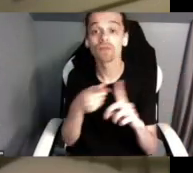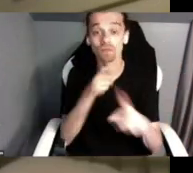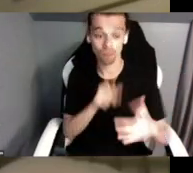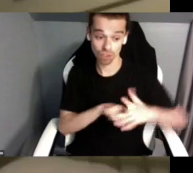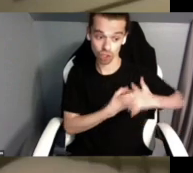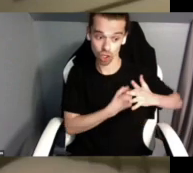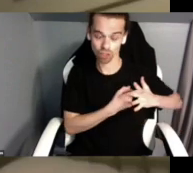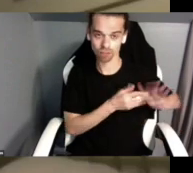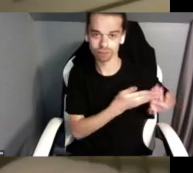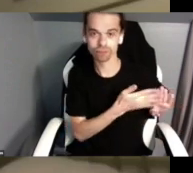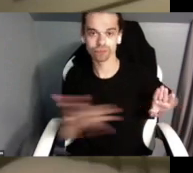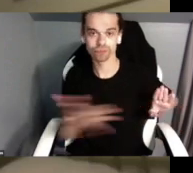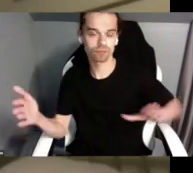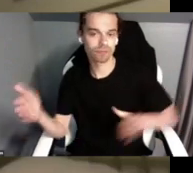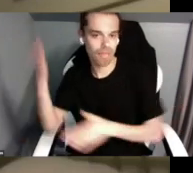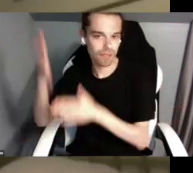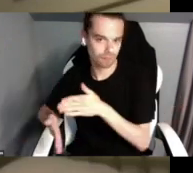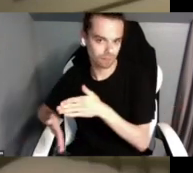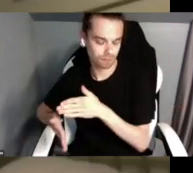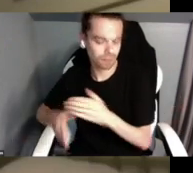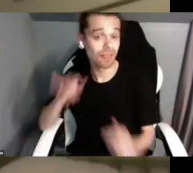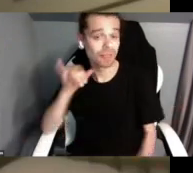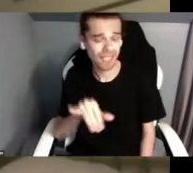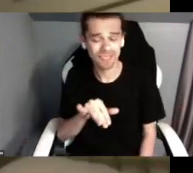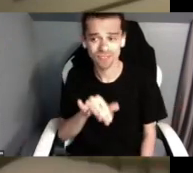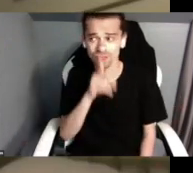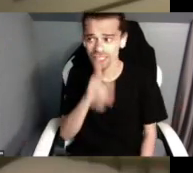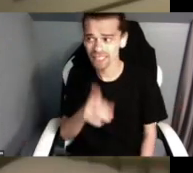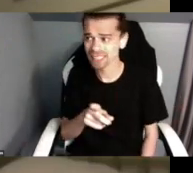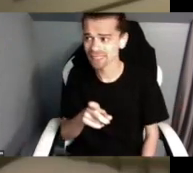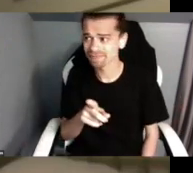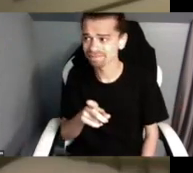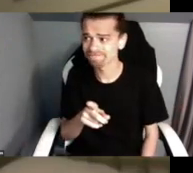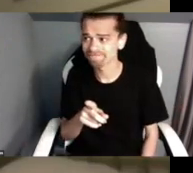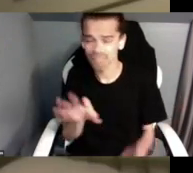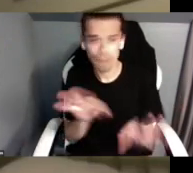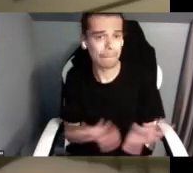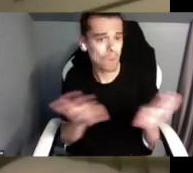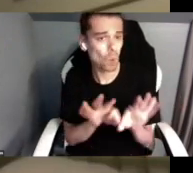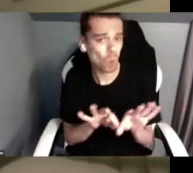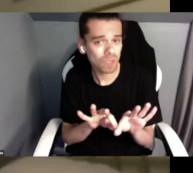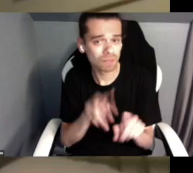that is a very important distinction to keep in mind. Familiarizing yourself with